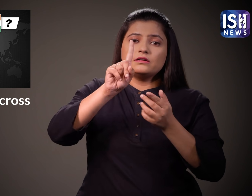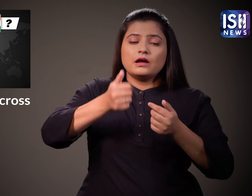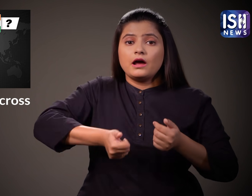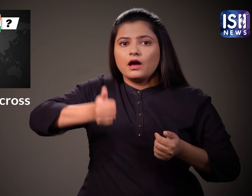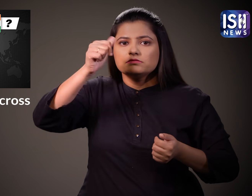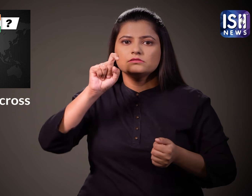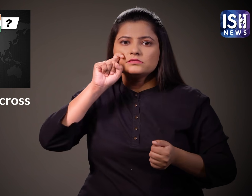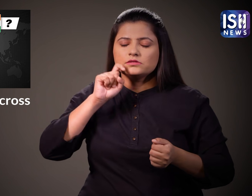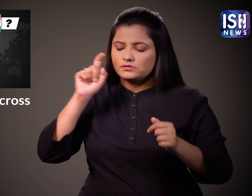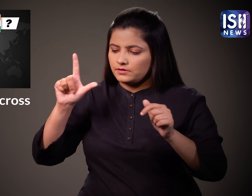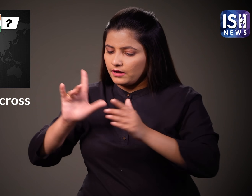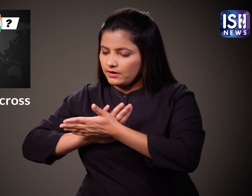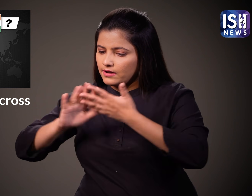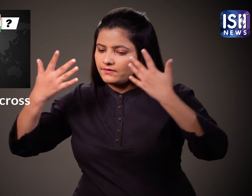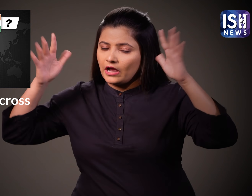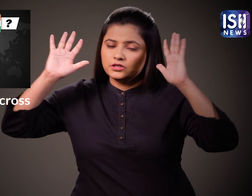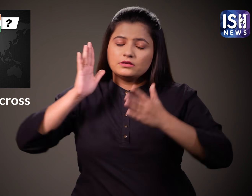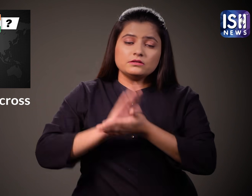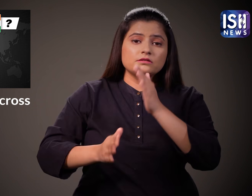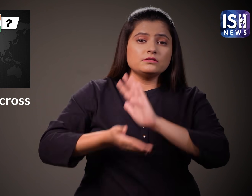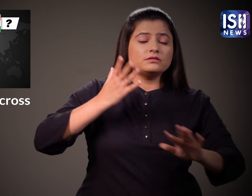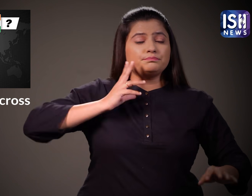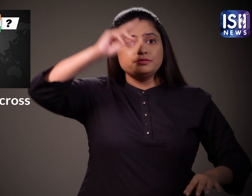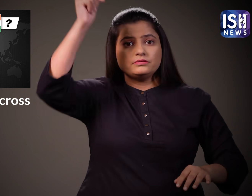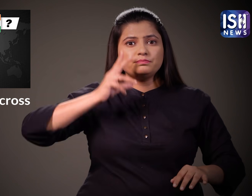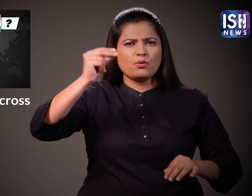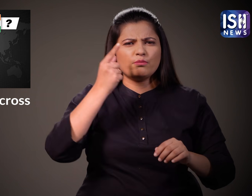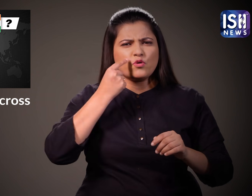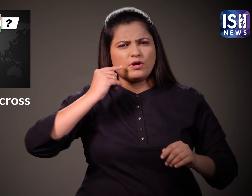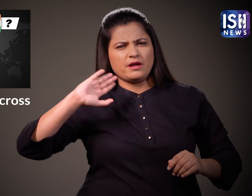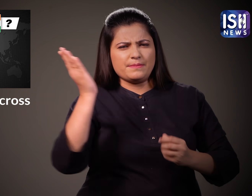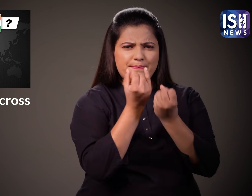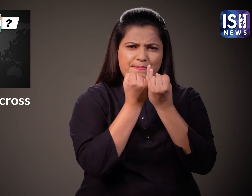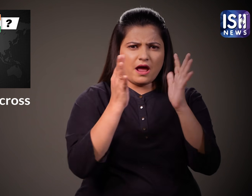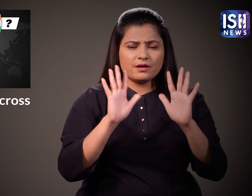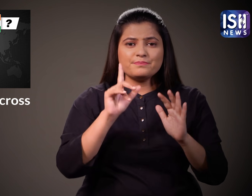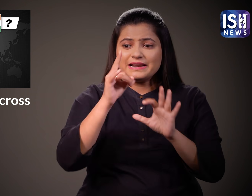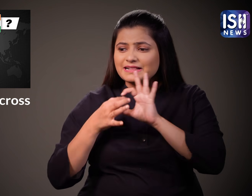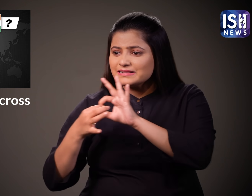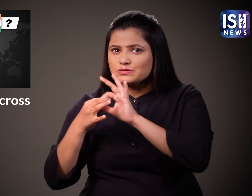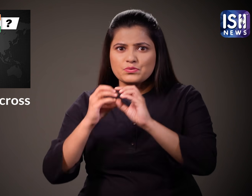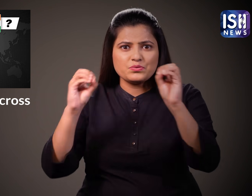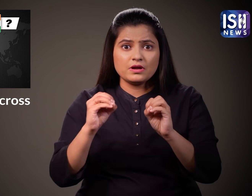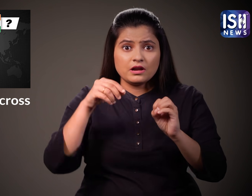Many men even think that just sex is enough for intimacy.